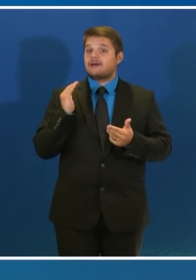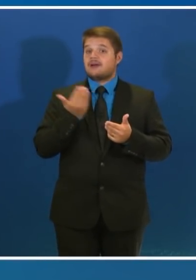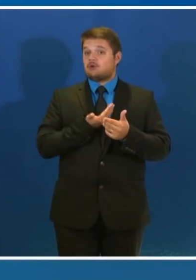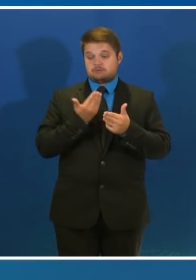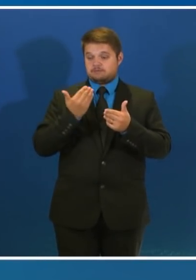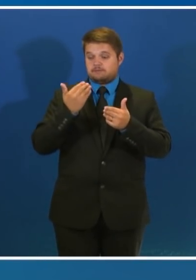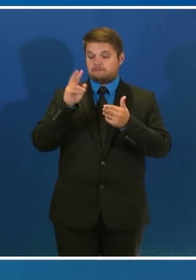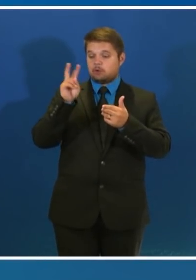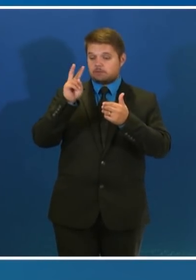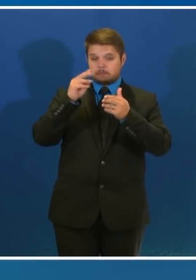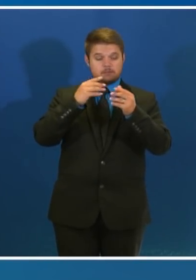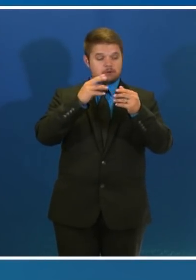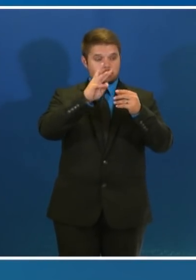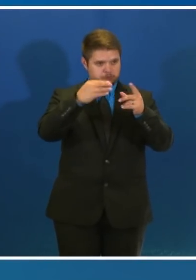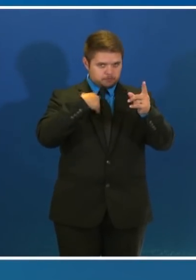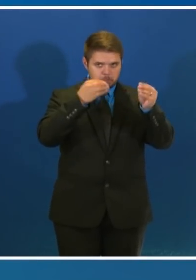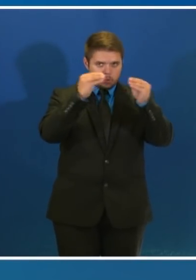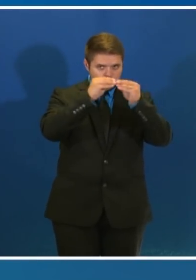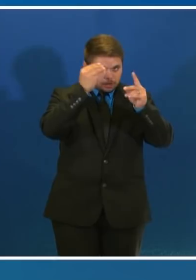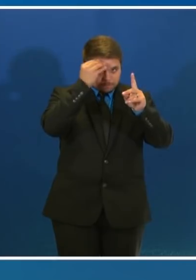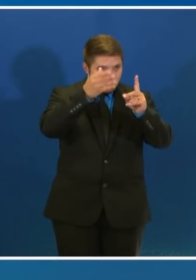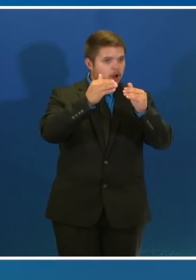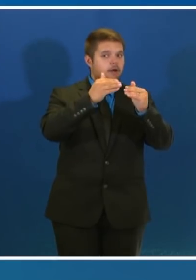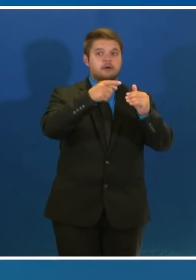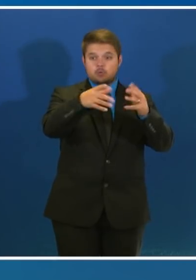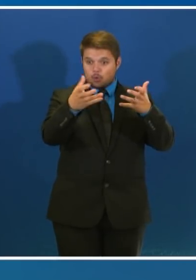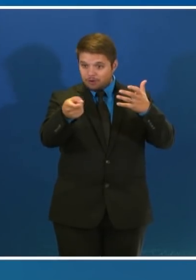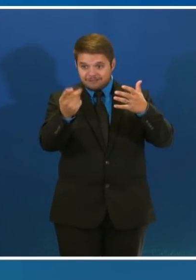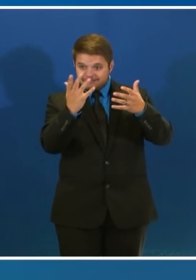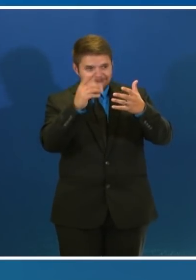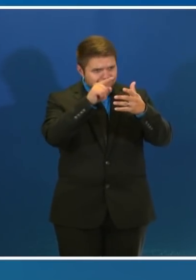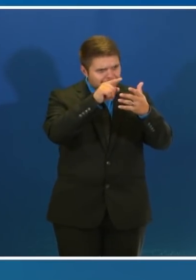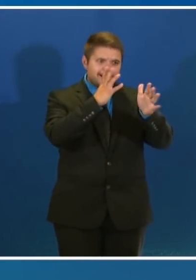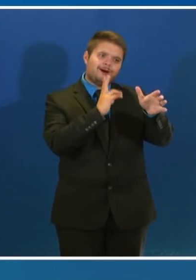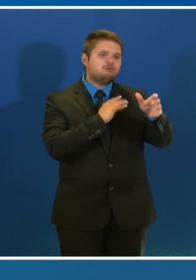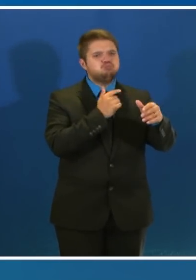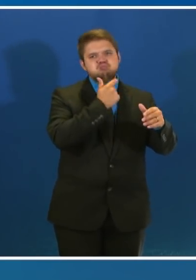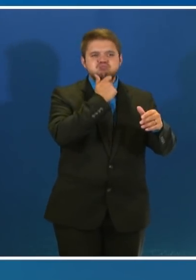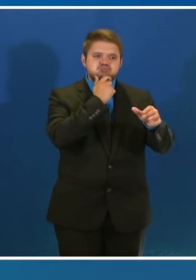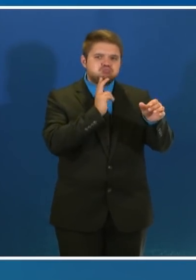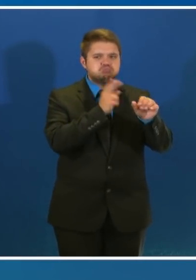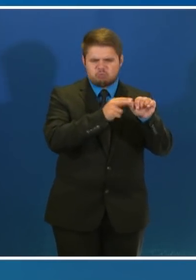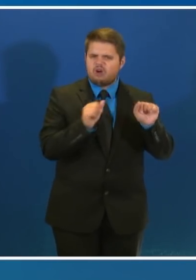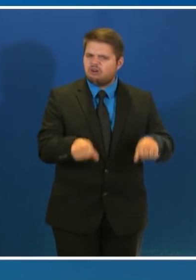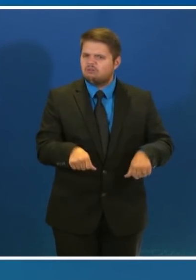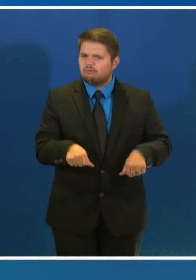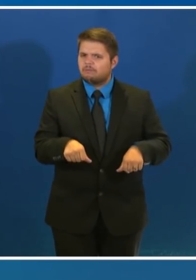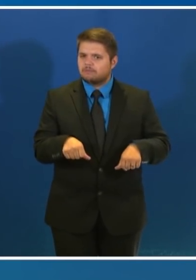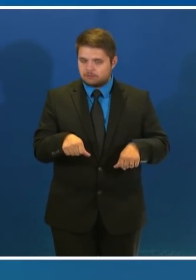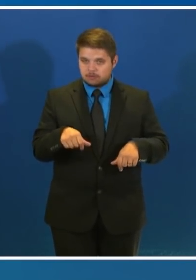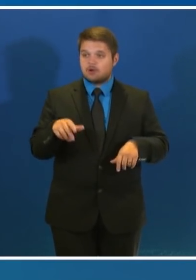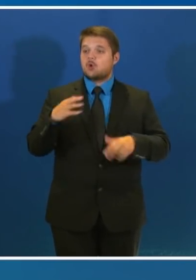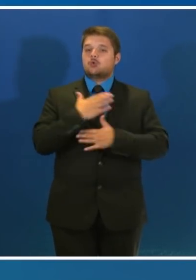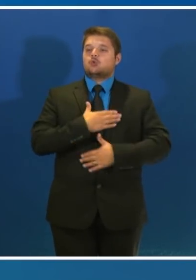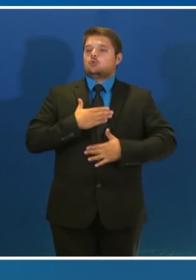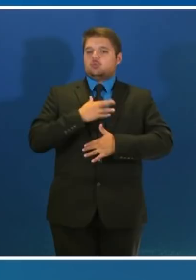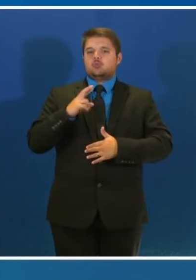Vancouver Parks and Recreation is now offering limited access to designated fitness areas at